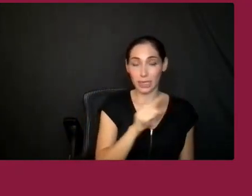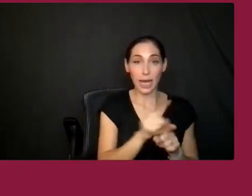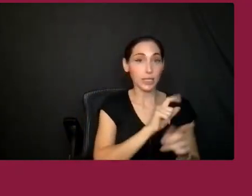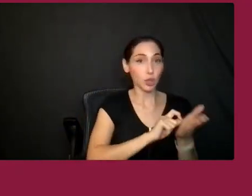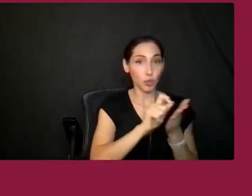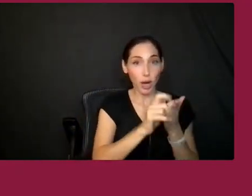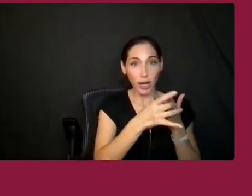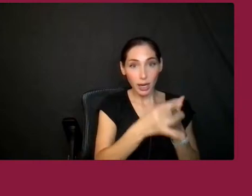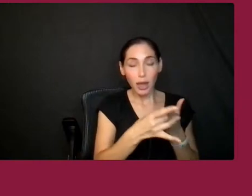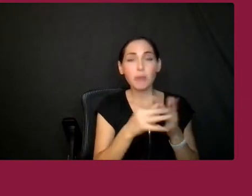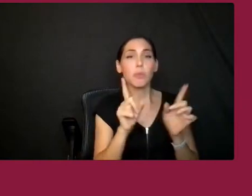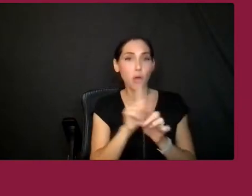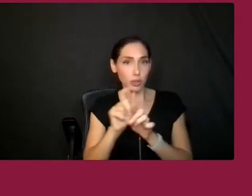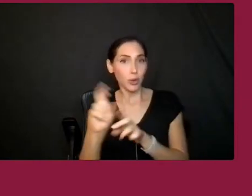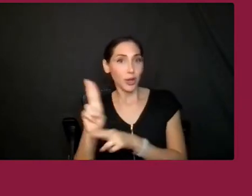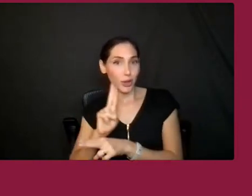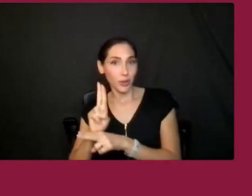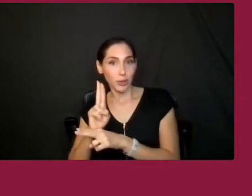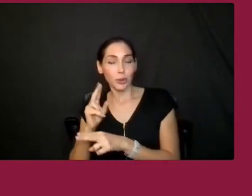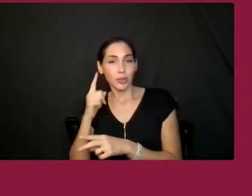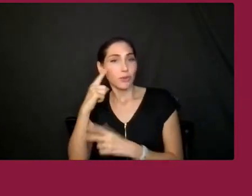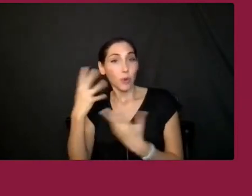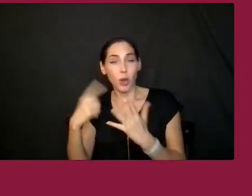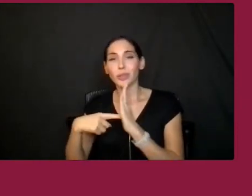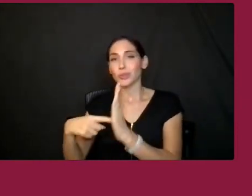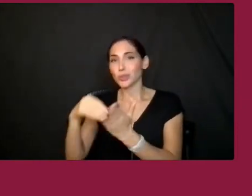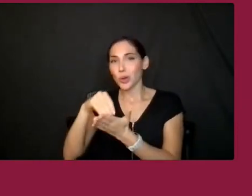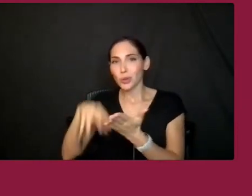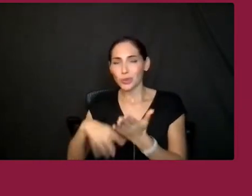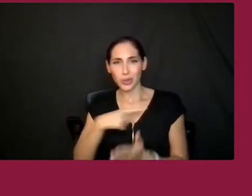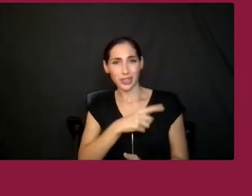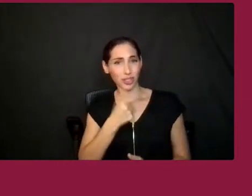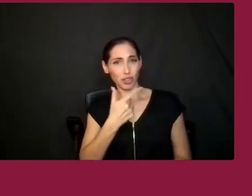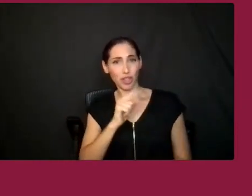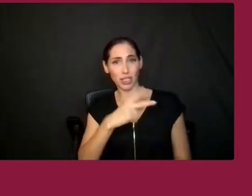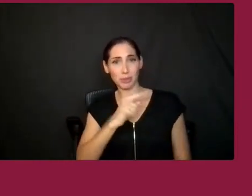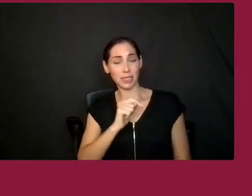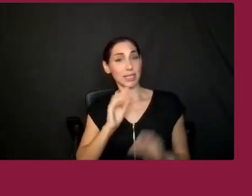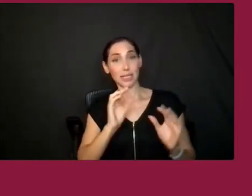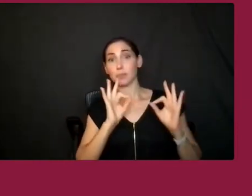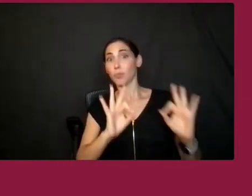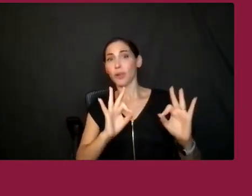We could also show students how uncreative and unimaginative Chat GPT is when it